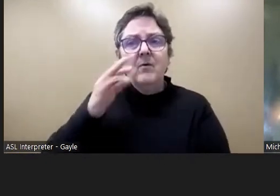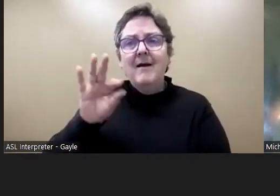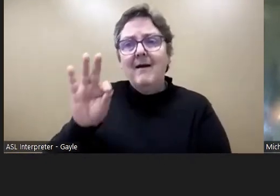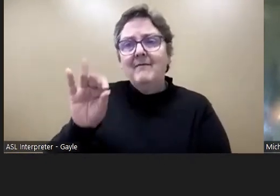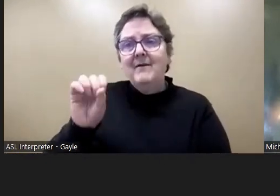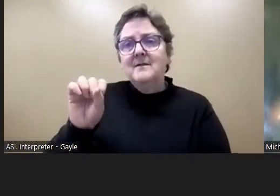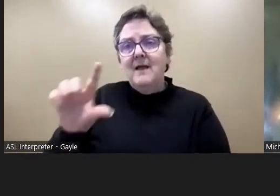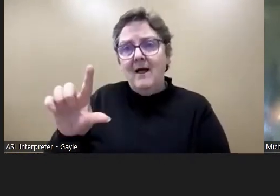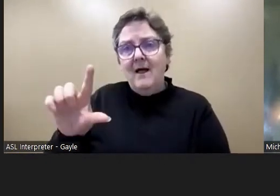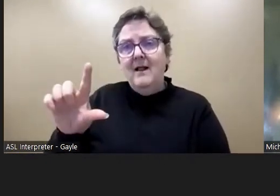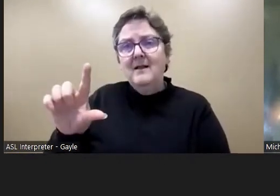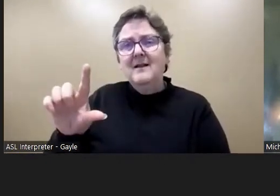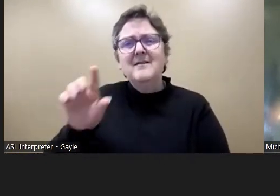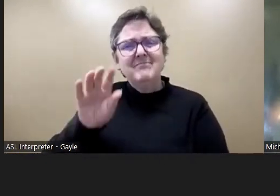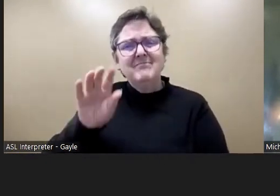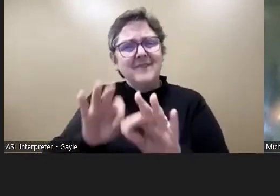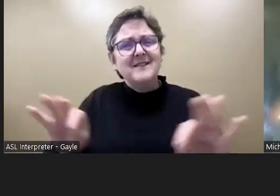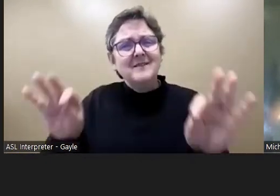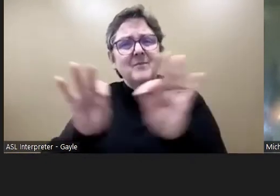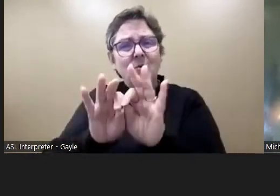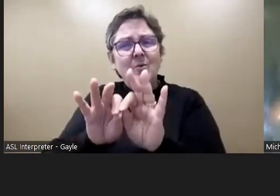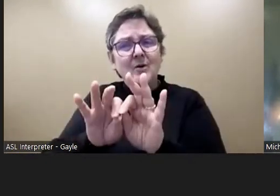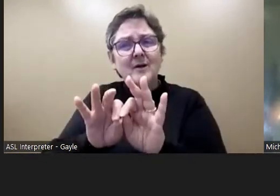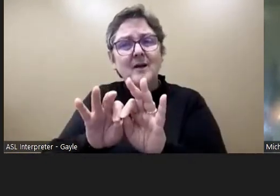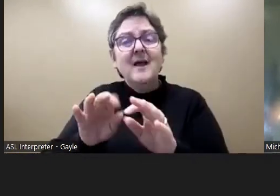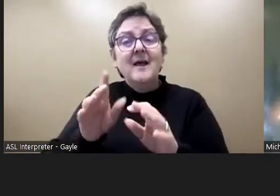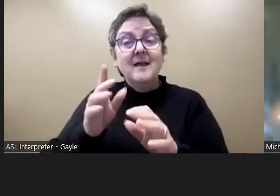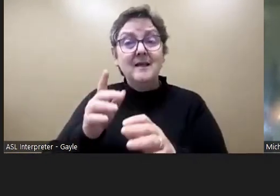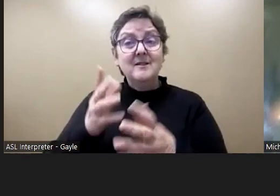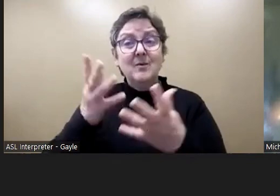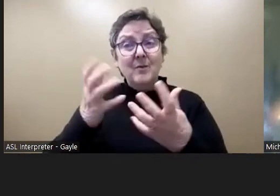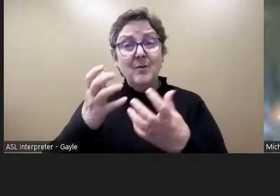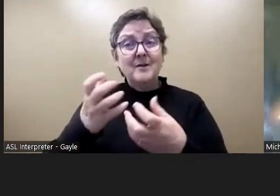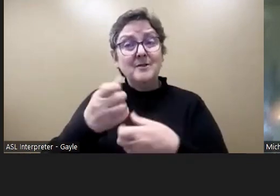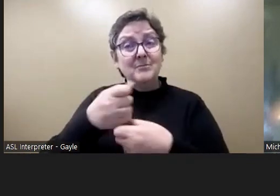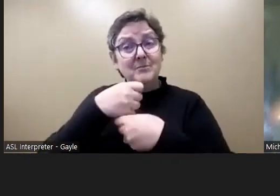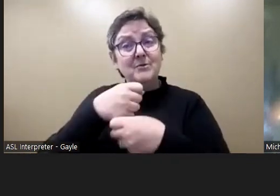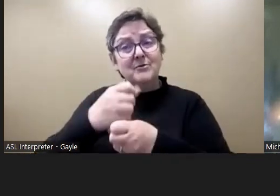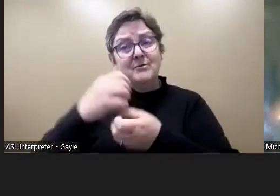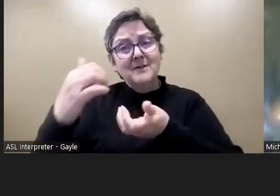which is very important. And when we produce it in partnership with the deaf sectors,